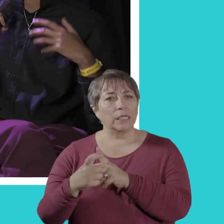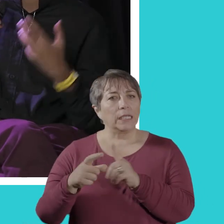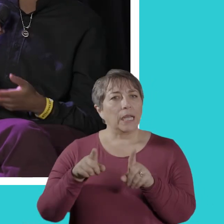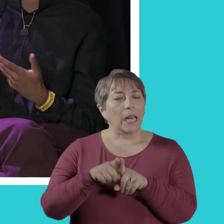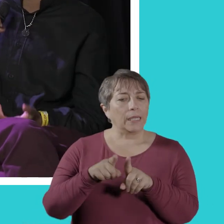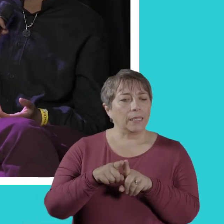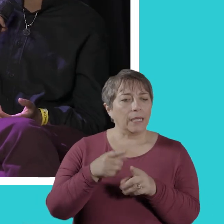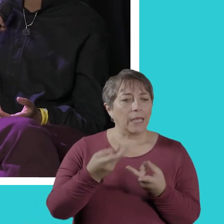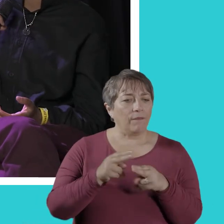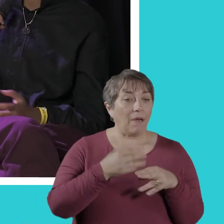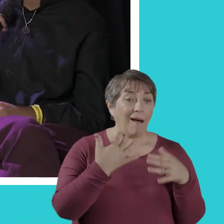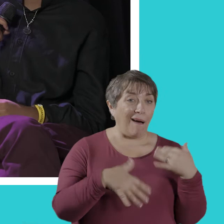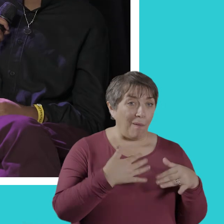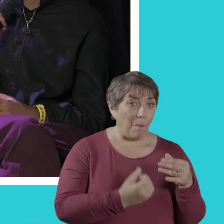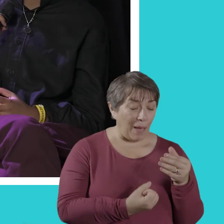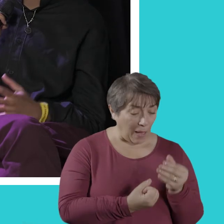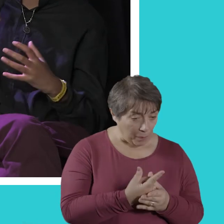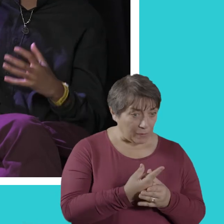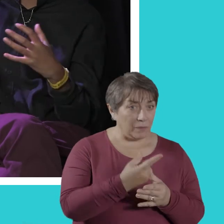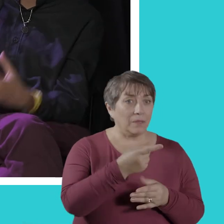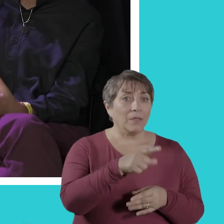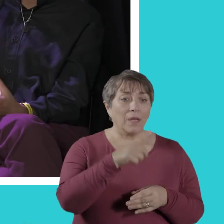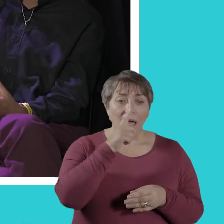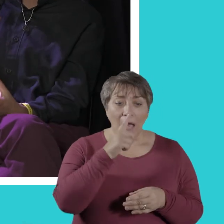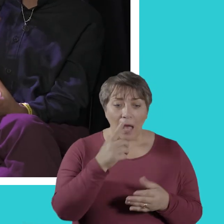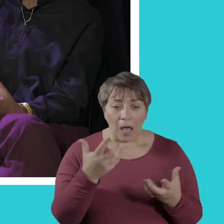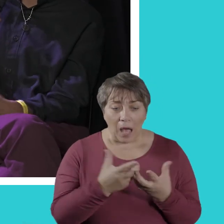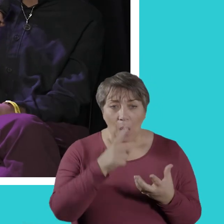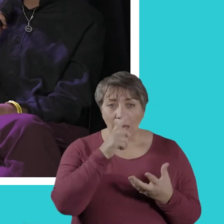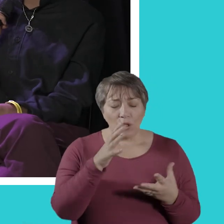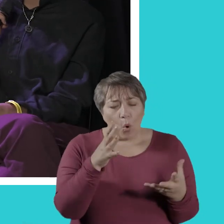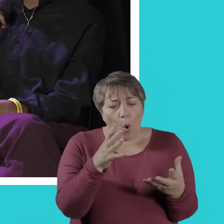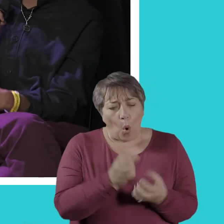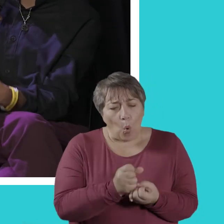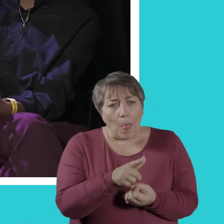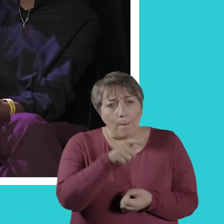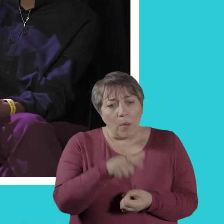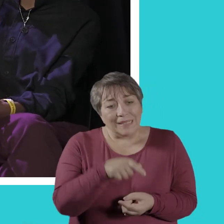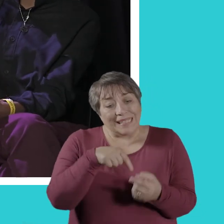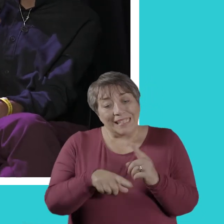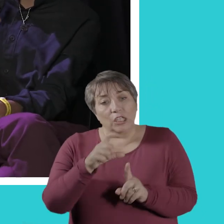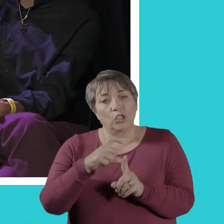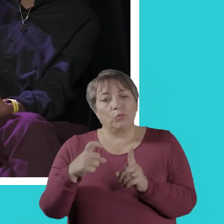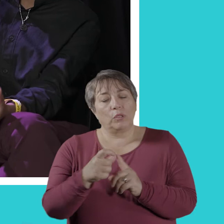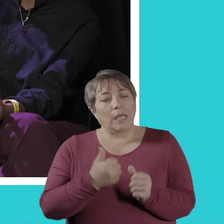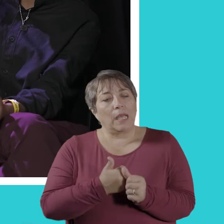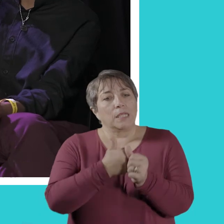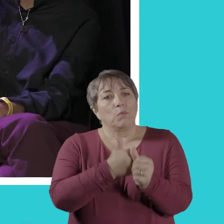if harm is committed how can they still be held in community and supported towards transformation